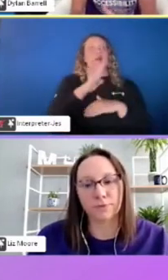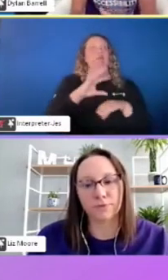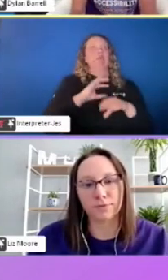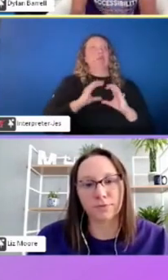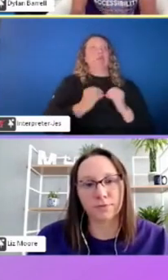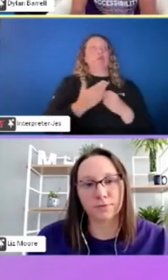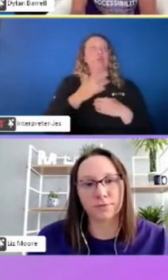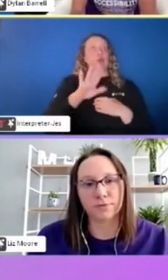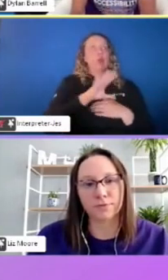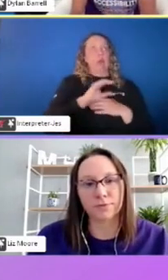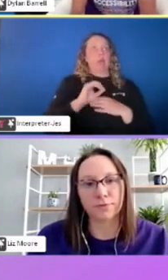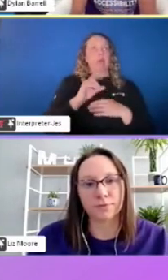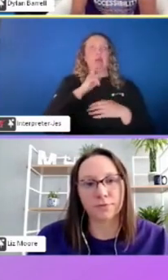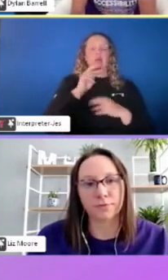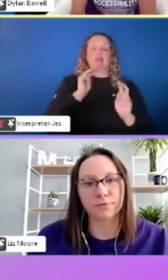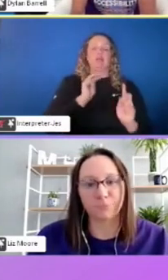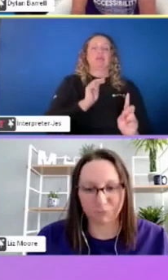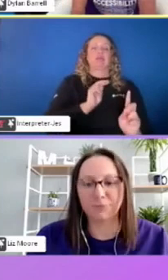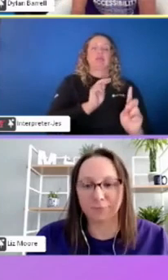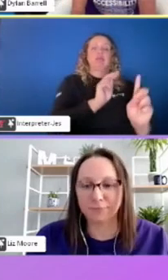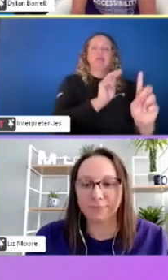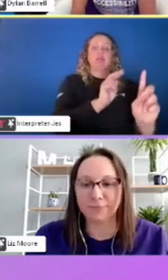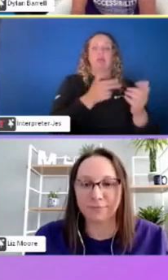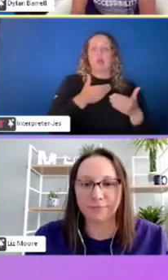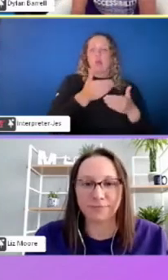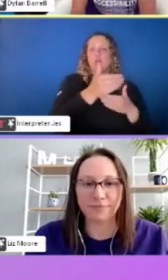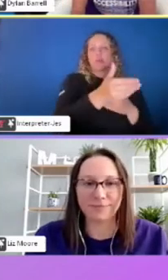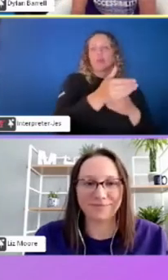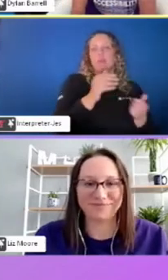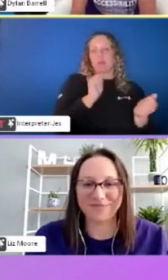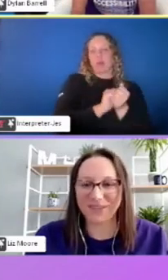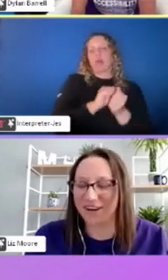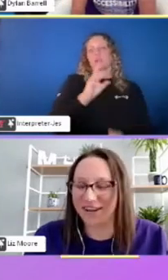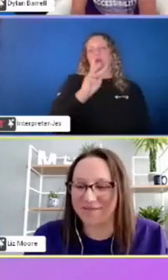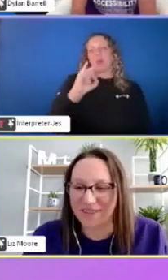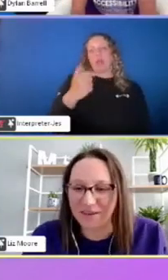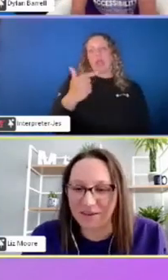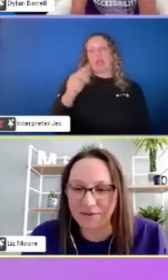you can stay on top of what's coming in WCAG 2.2. Okay, thank you.